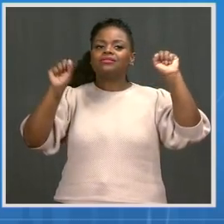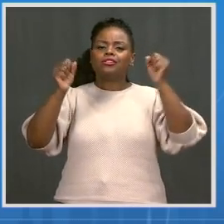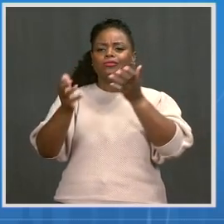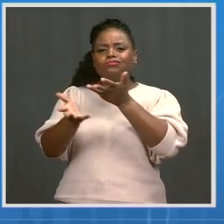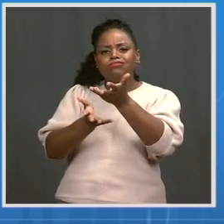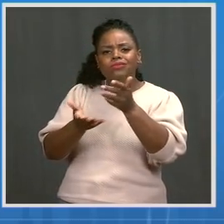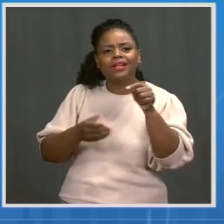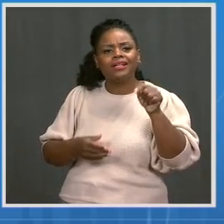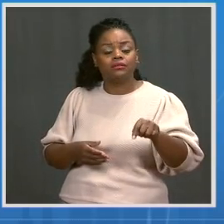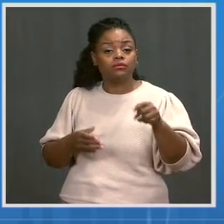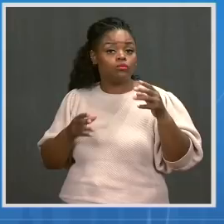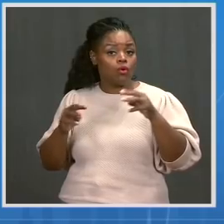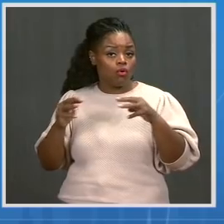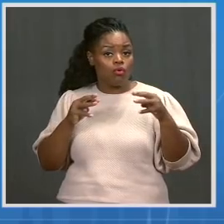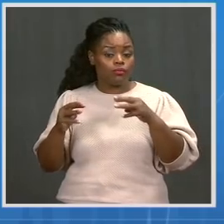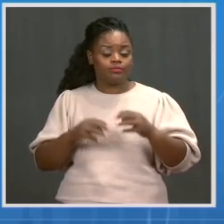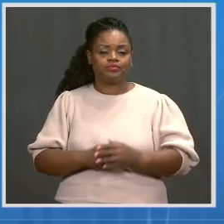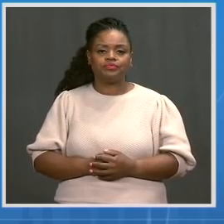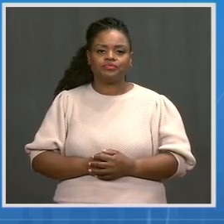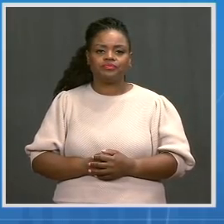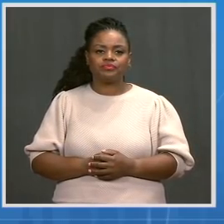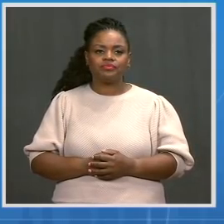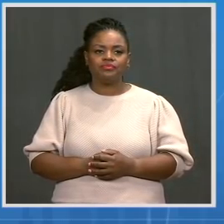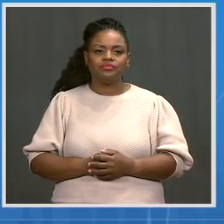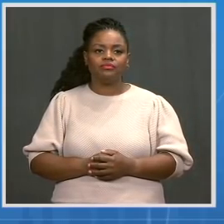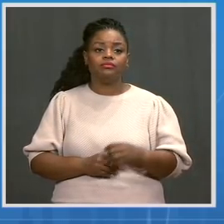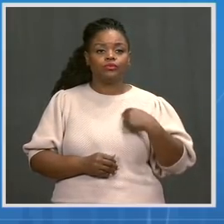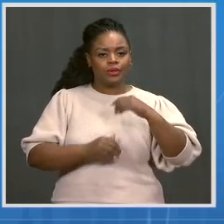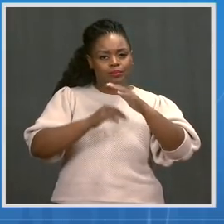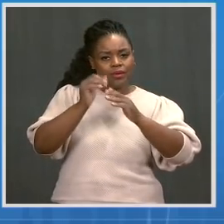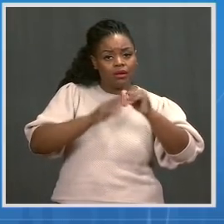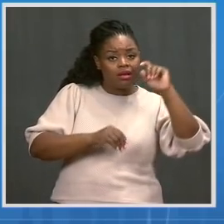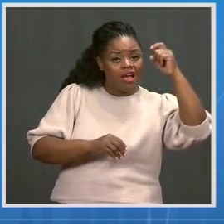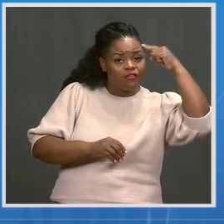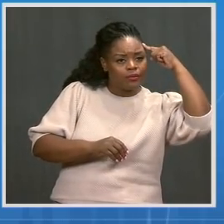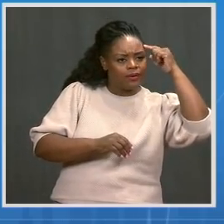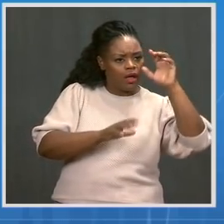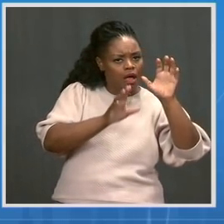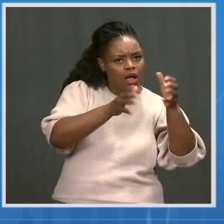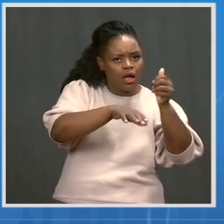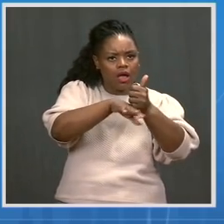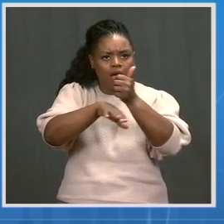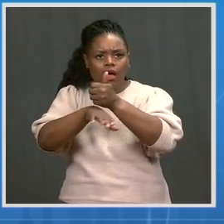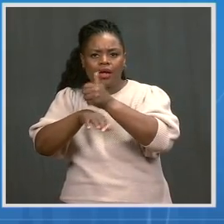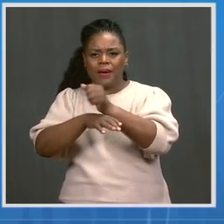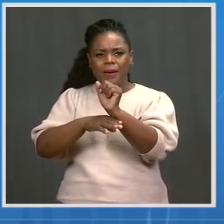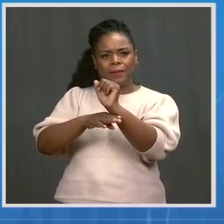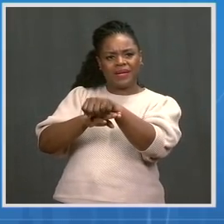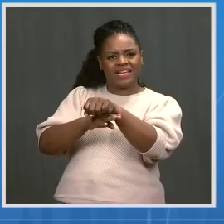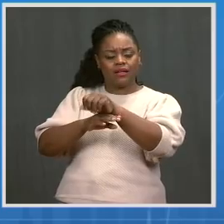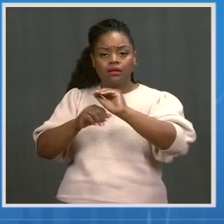built a whole-of-government response to defeat the pandemic; and mobilized state and local governments,